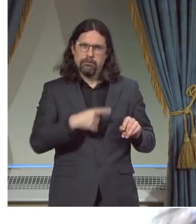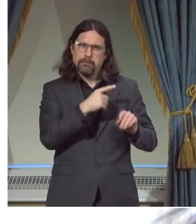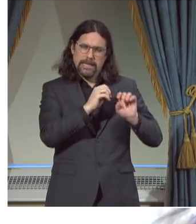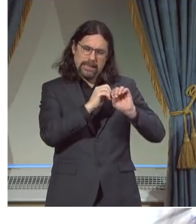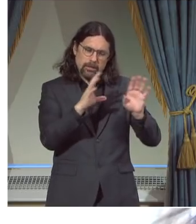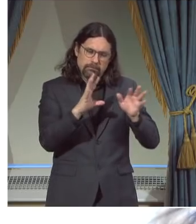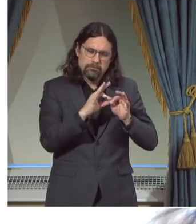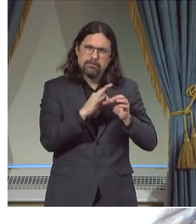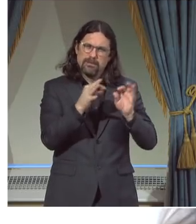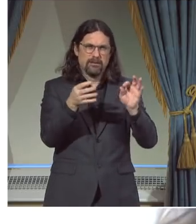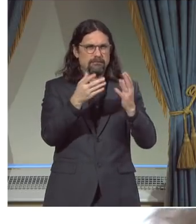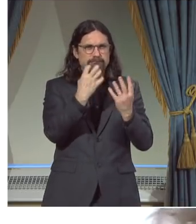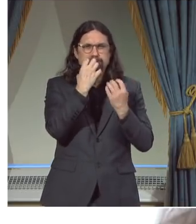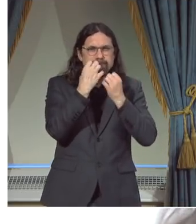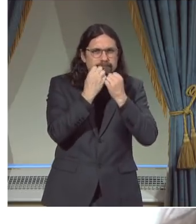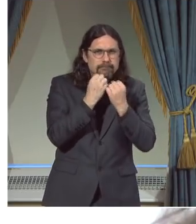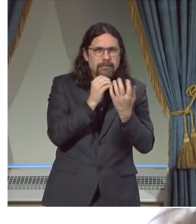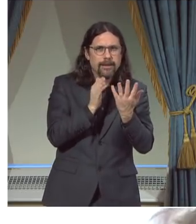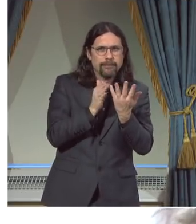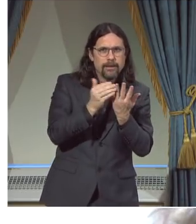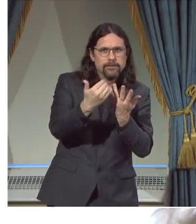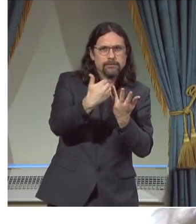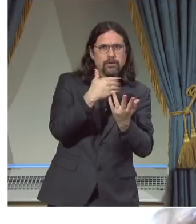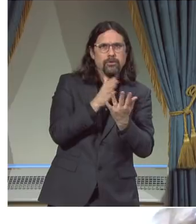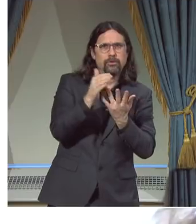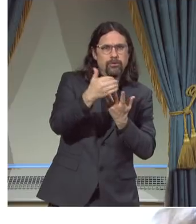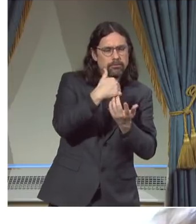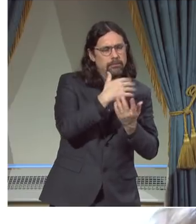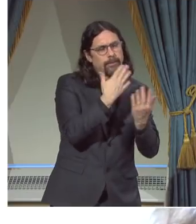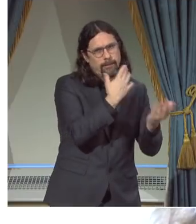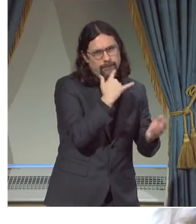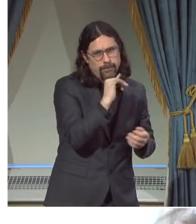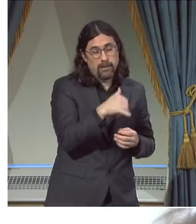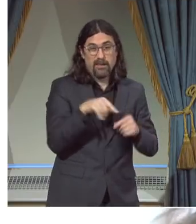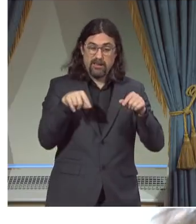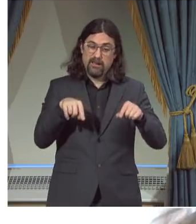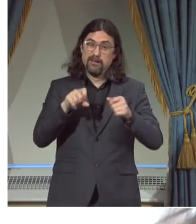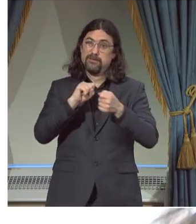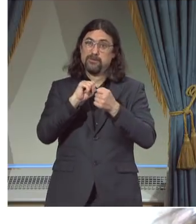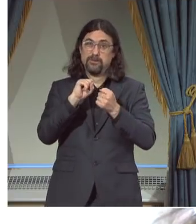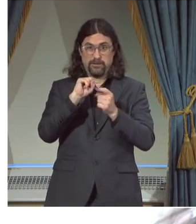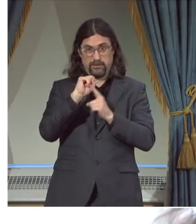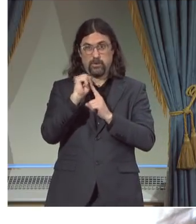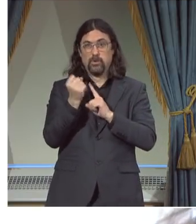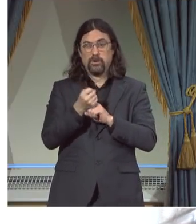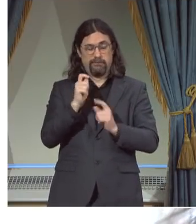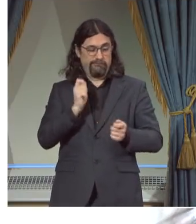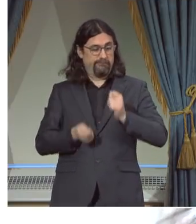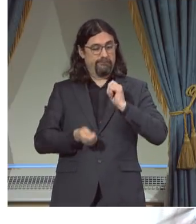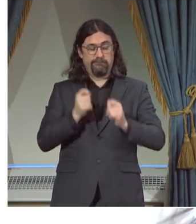HERE. I ACTUALLY THINK A LOT OF THIS IS EVOLVING QUICKLY, AND WE WANT TO BE ABLE TO PDUROCE